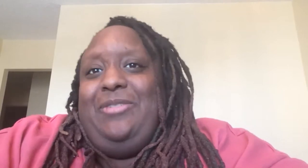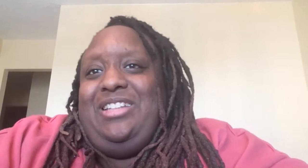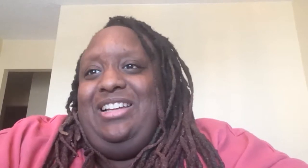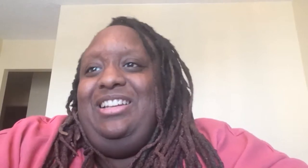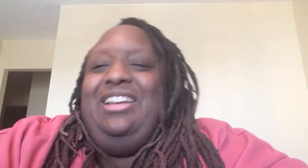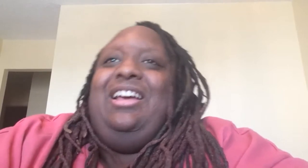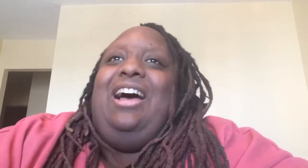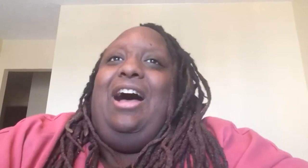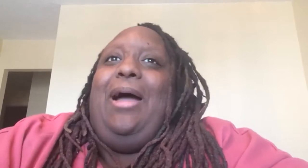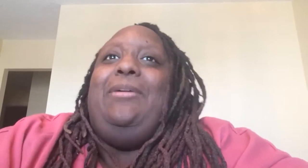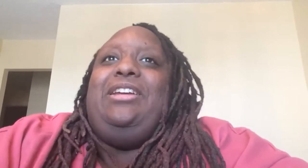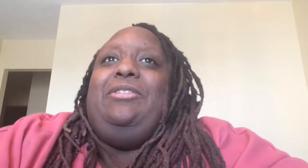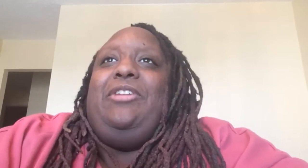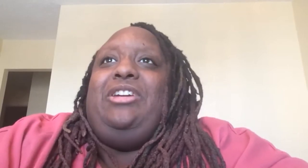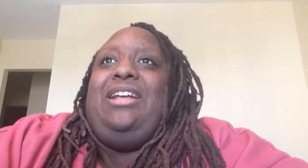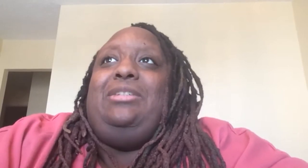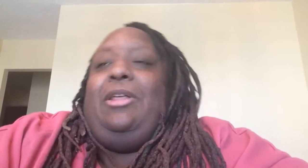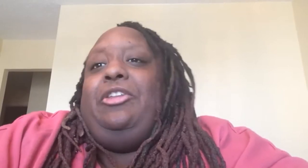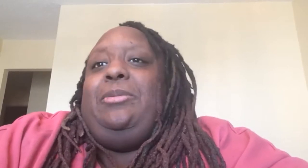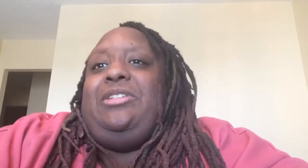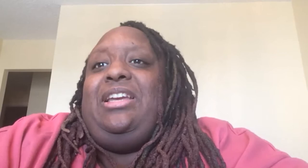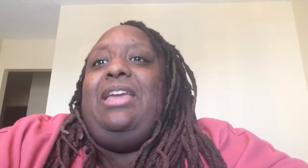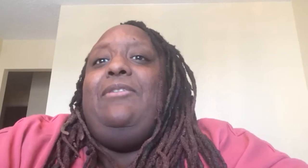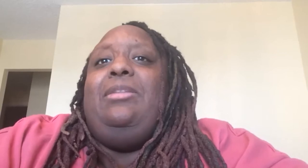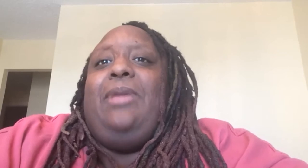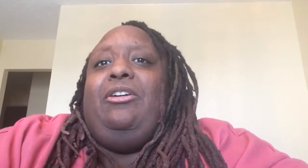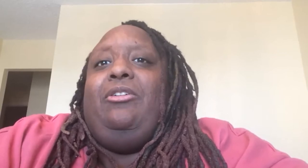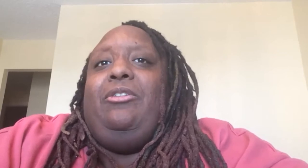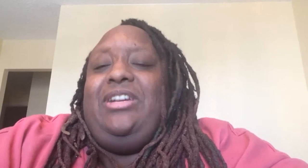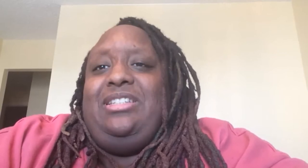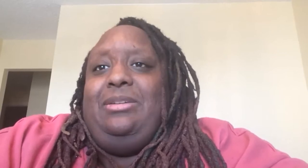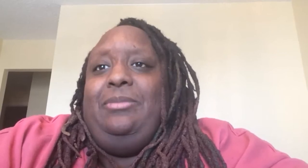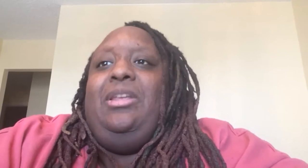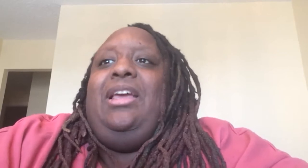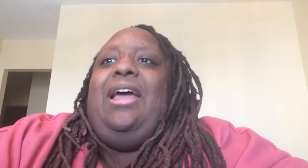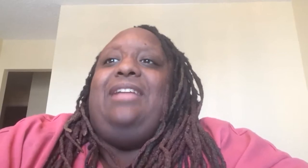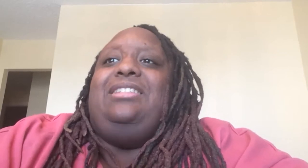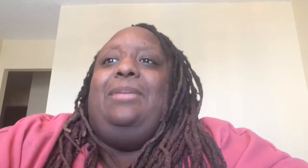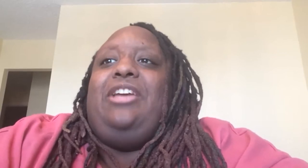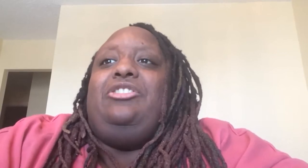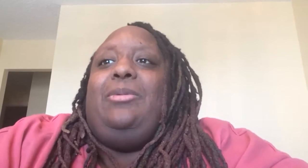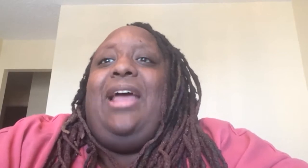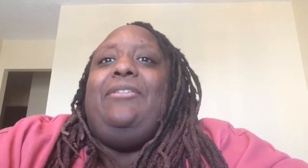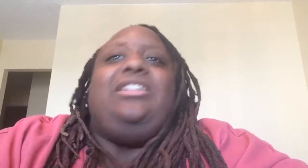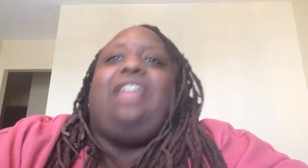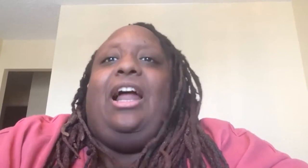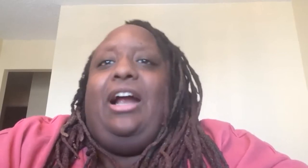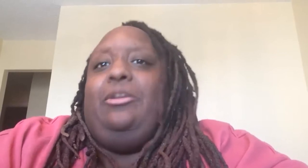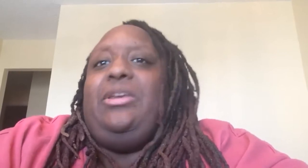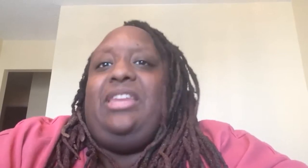I would even venture to guess it’s about 30 percent. Given the medical racism and systemic issues that we have, it’s a lot higher than we think it is.